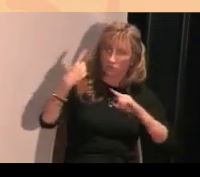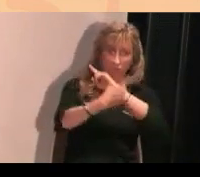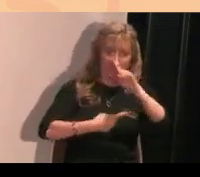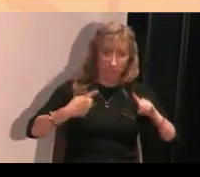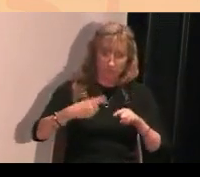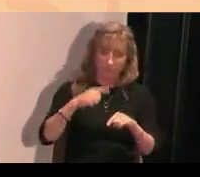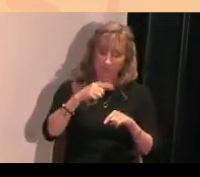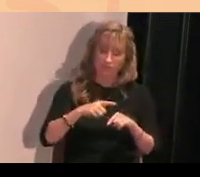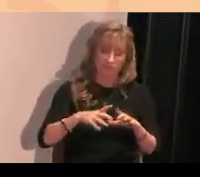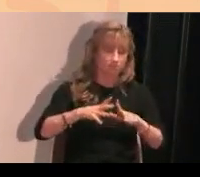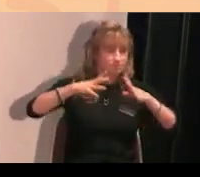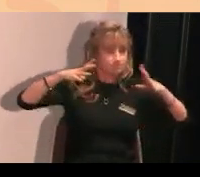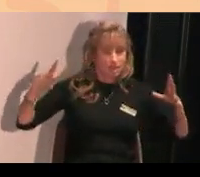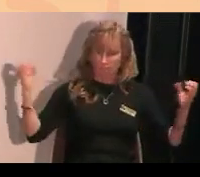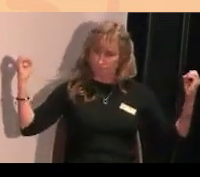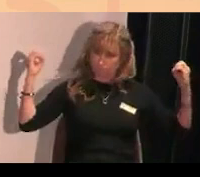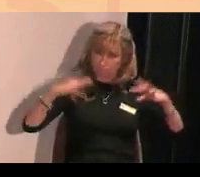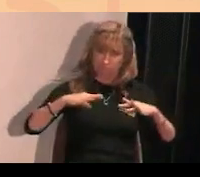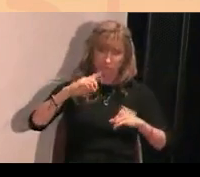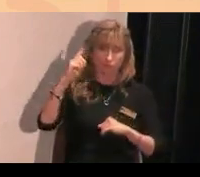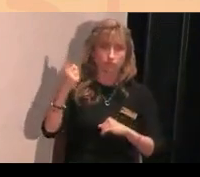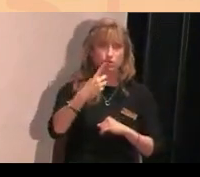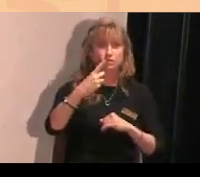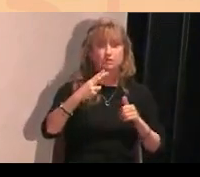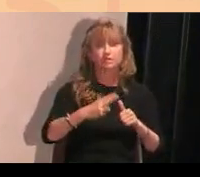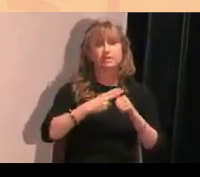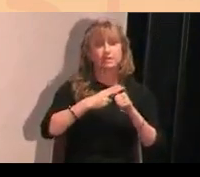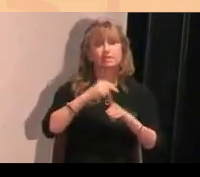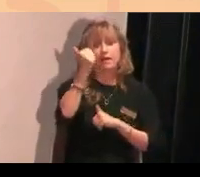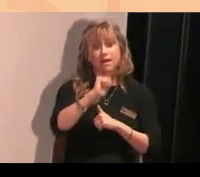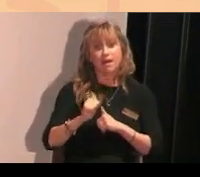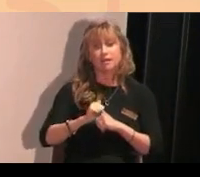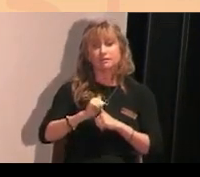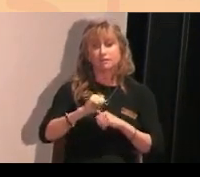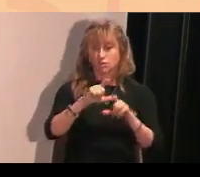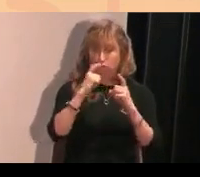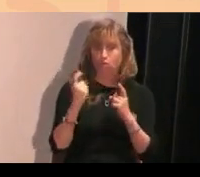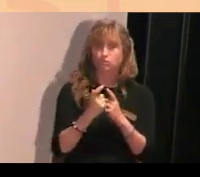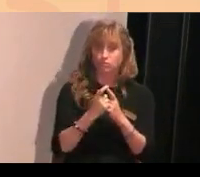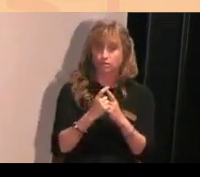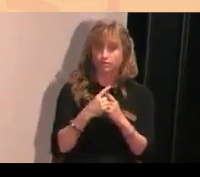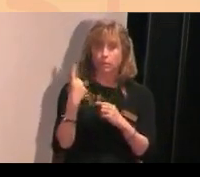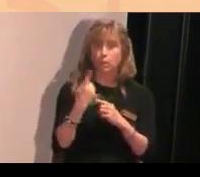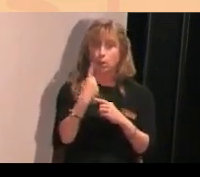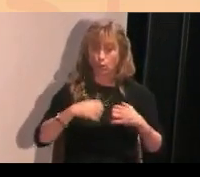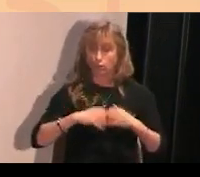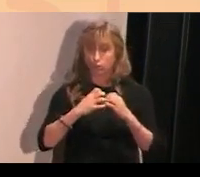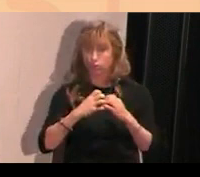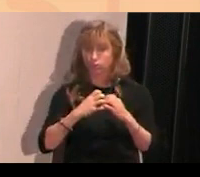gathering of First Nations arts and culture convened by the Australia Council in 50 years